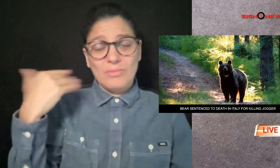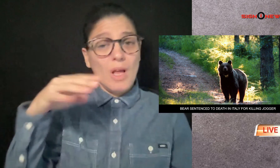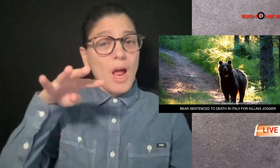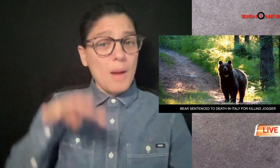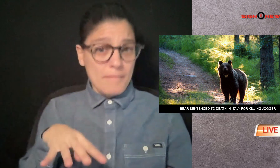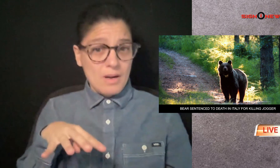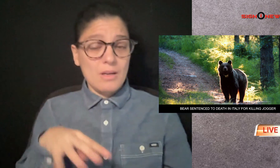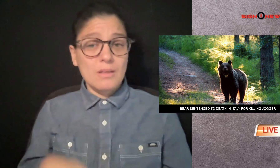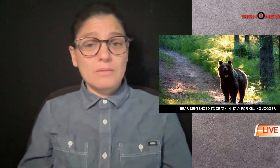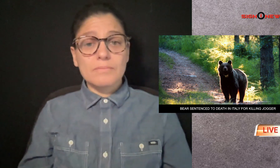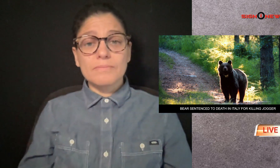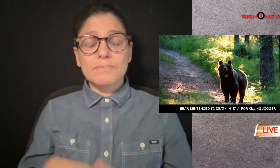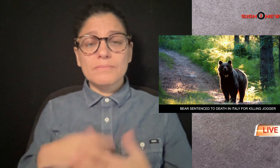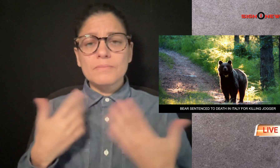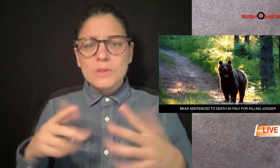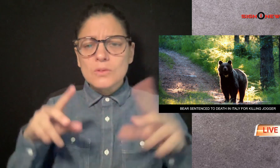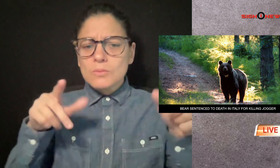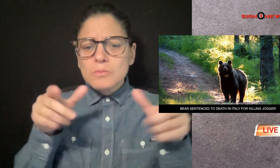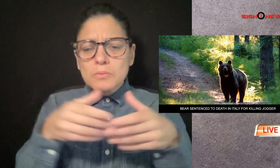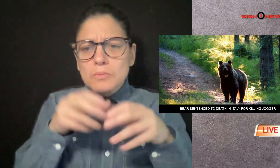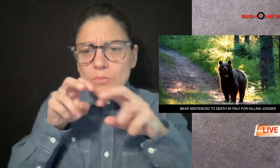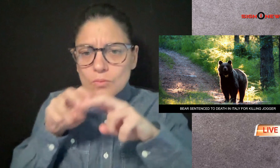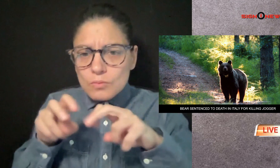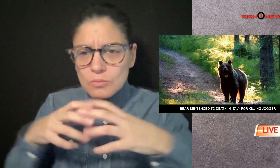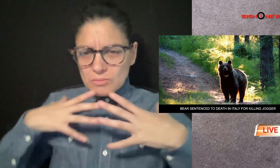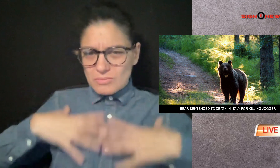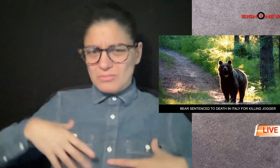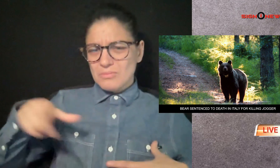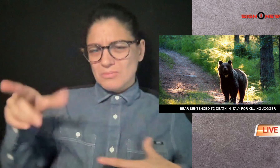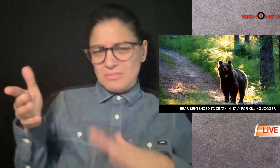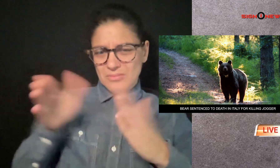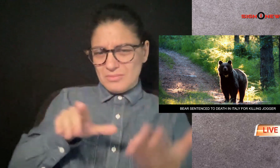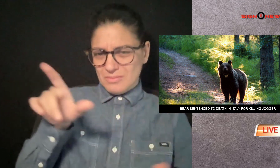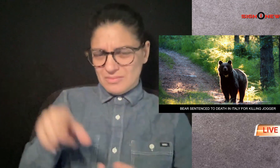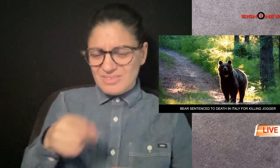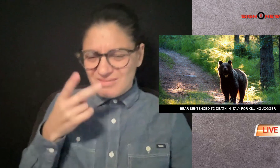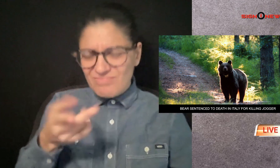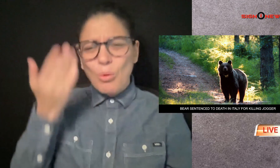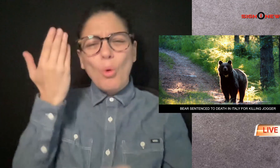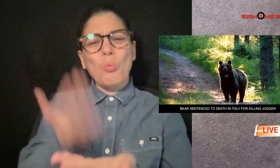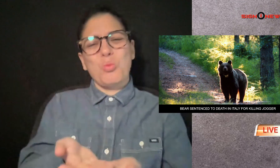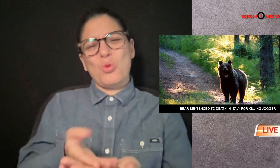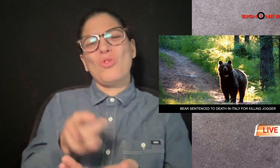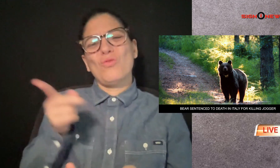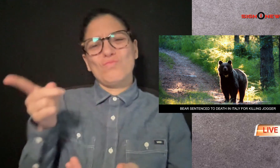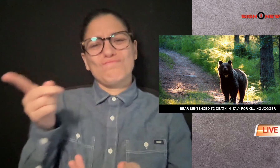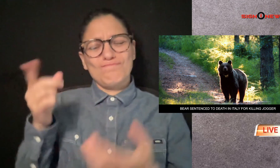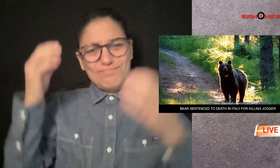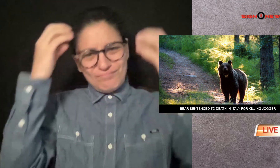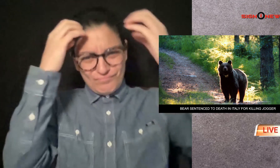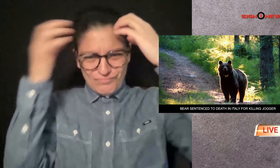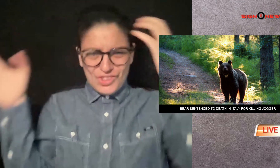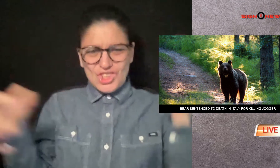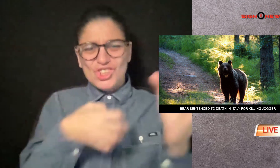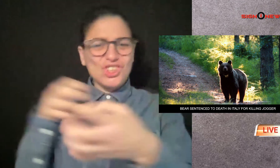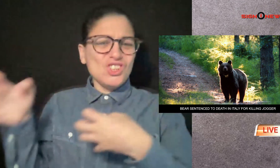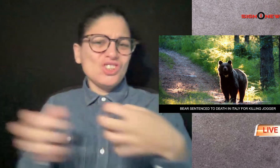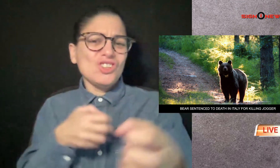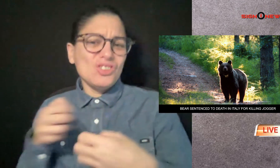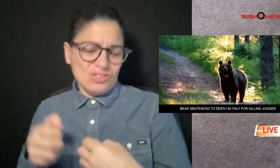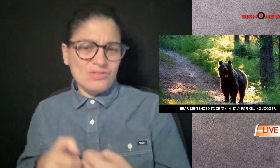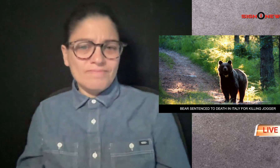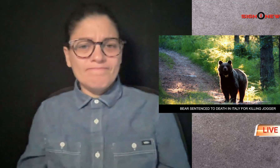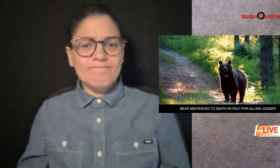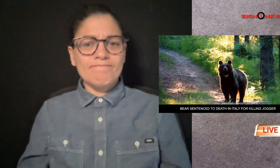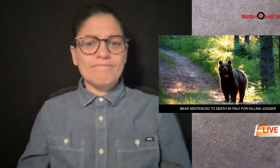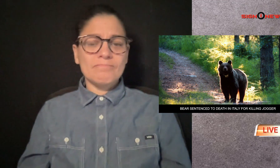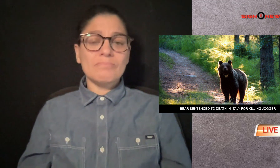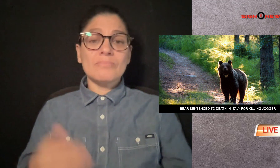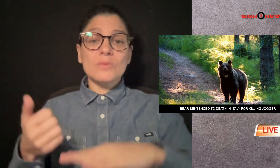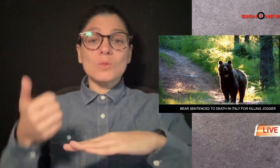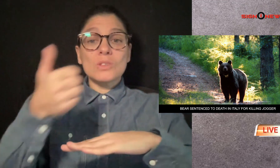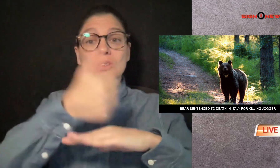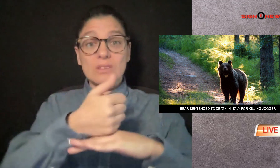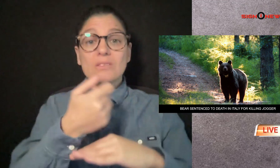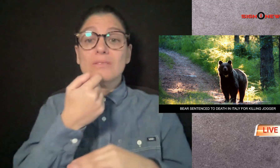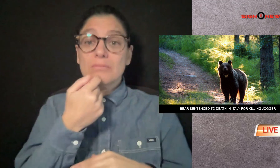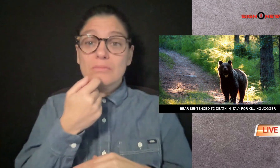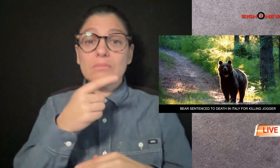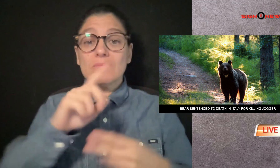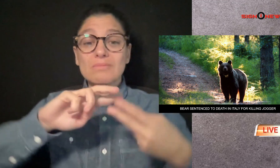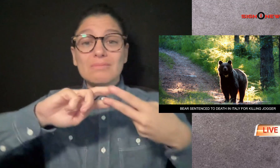on a jogging trail in early April an autopsy revealed the cause of death was a bear attack